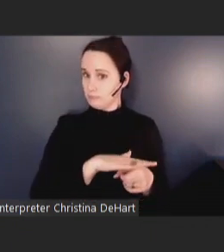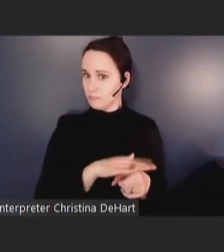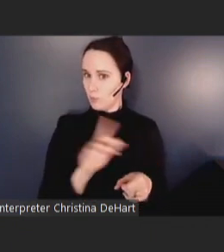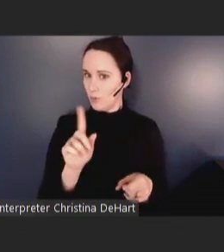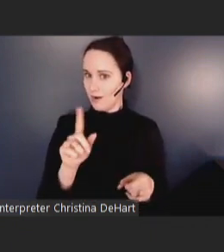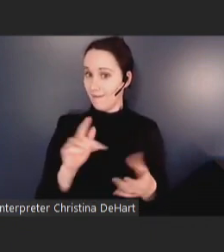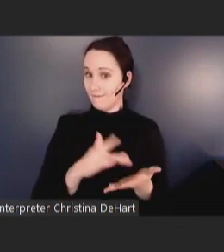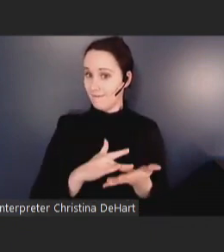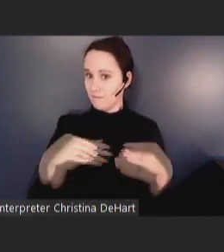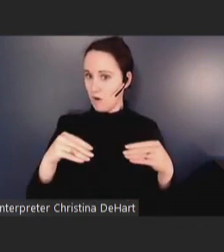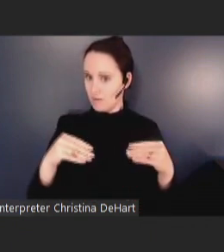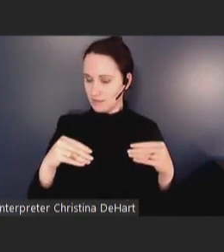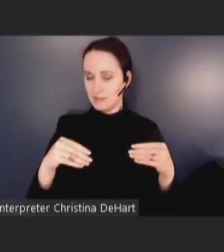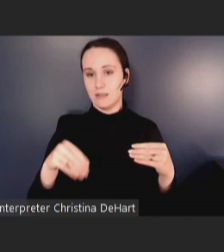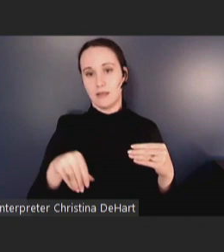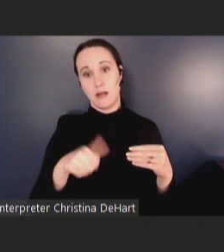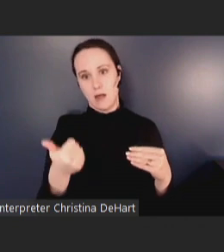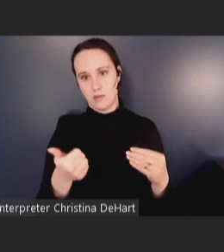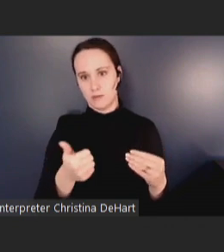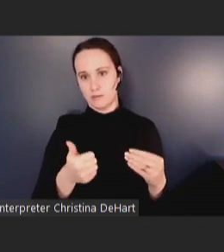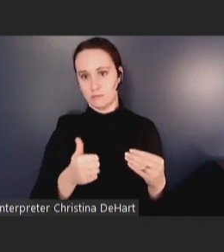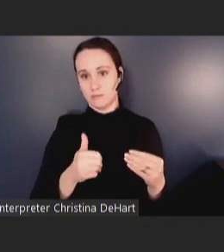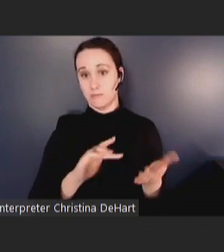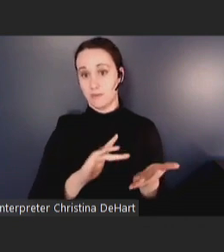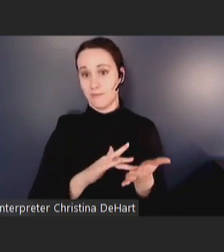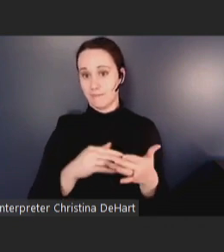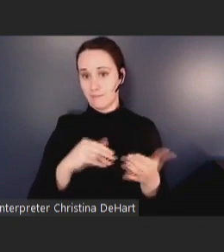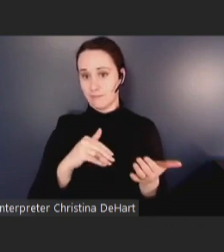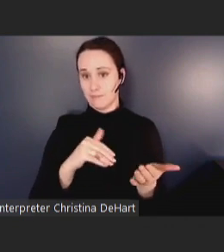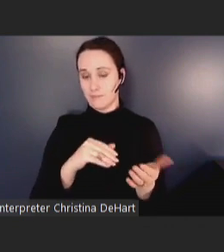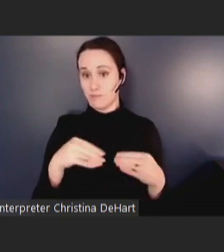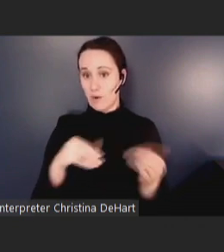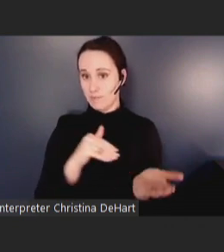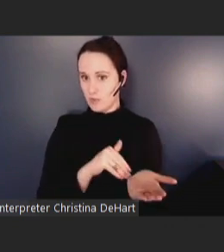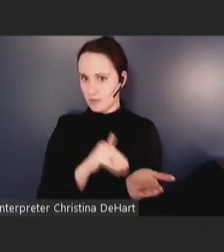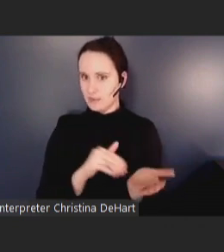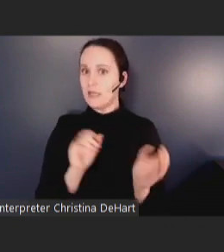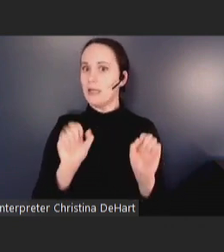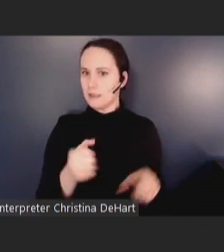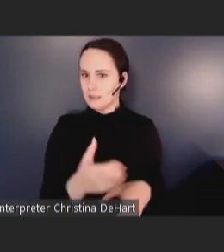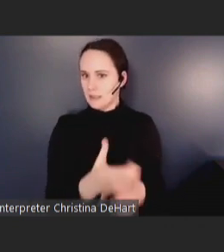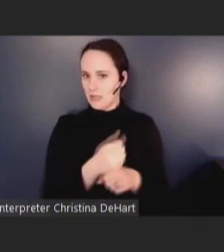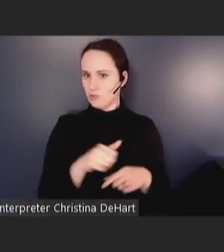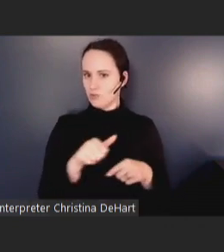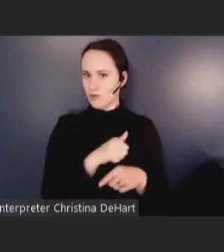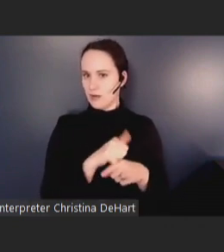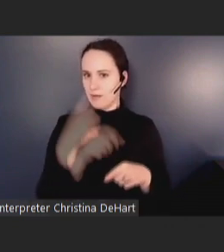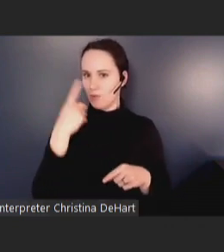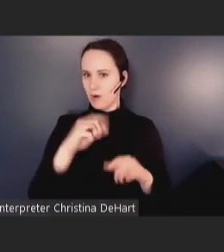and student pharmacists get training in working with different types of patient populations.